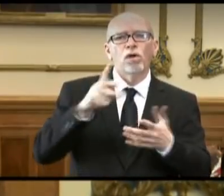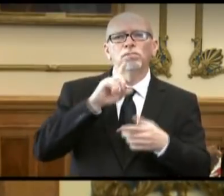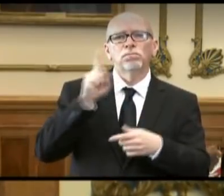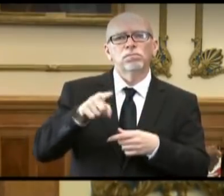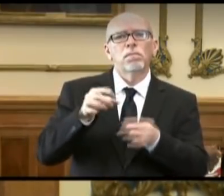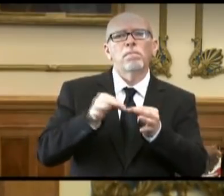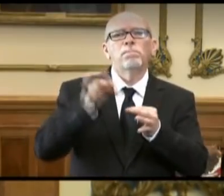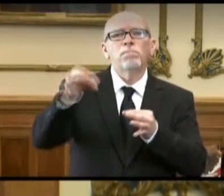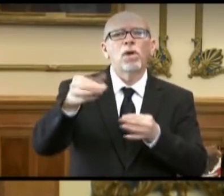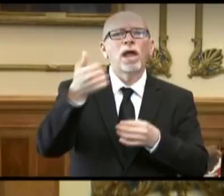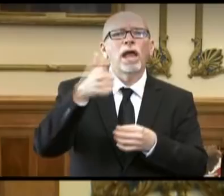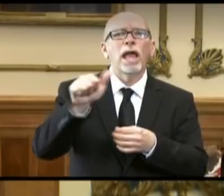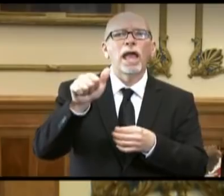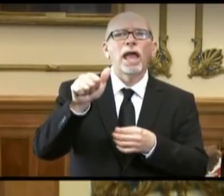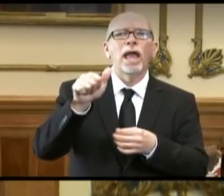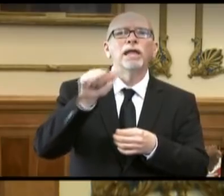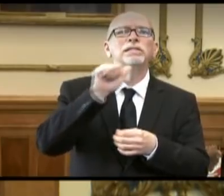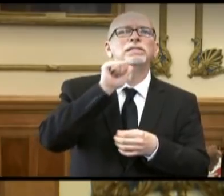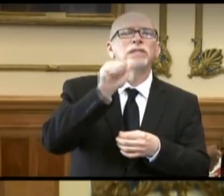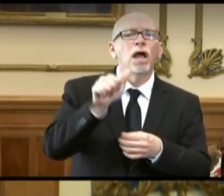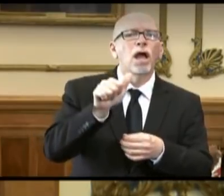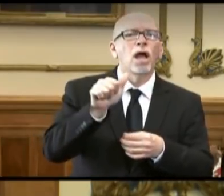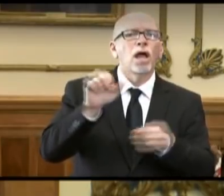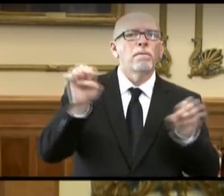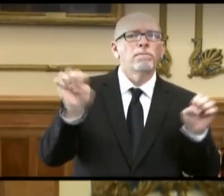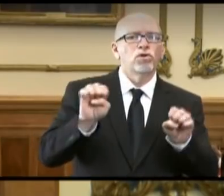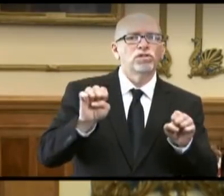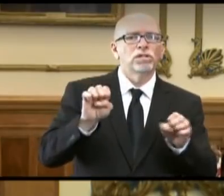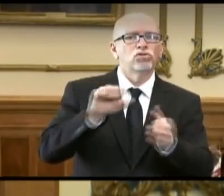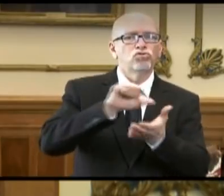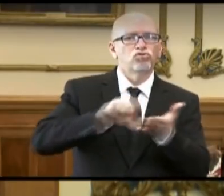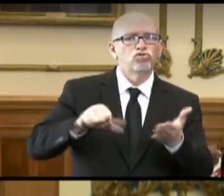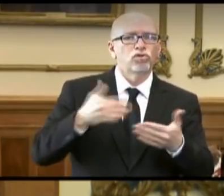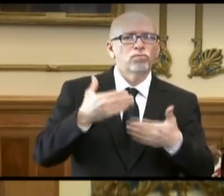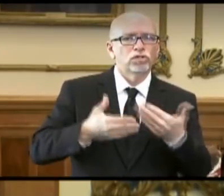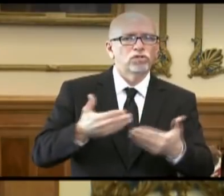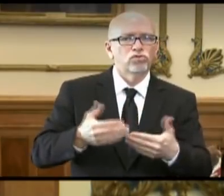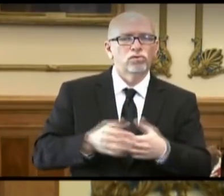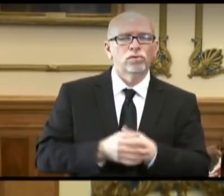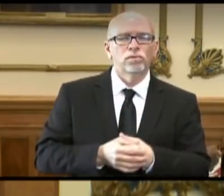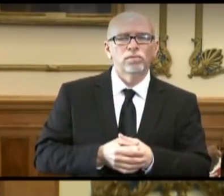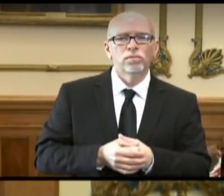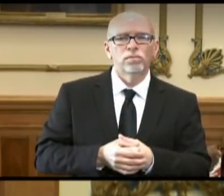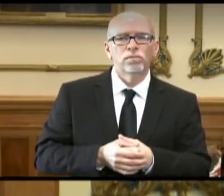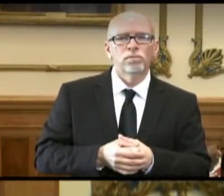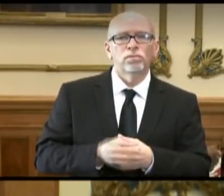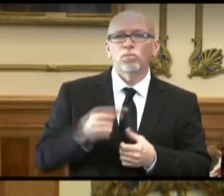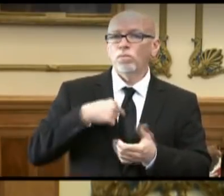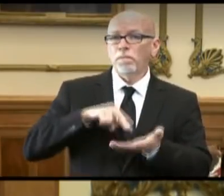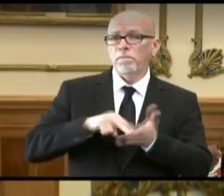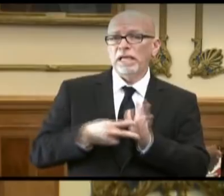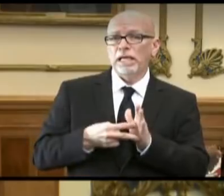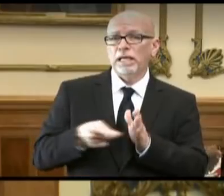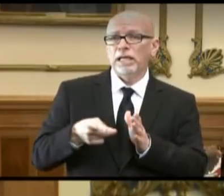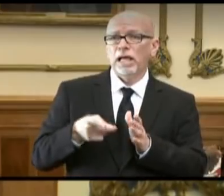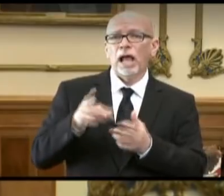WHETHER HOSPITALS OR SURGICAL CENTERS, INCLUDING ABORTION CLINICS, HAVE BEEN DIRECTED TO